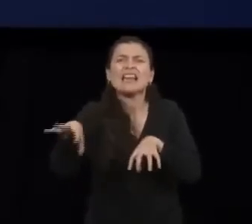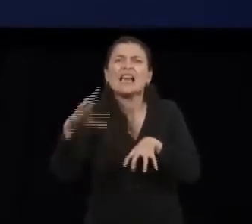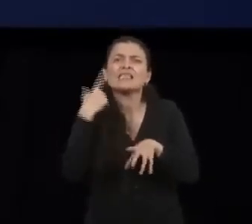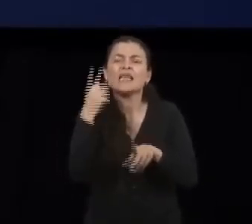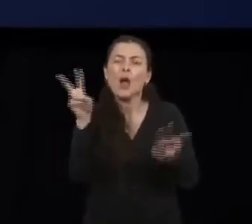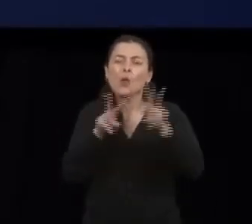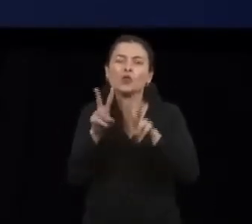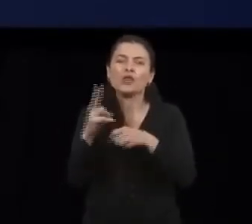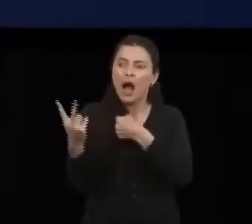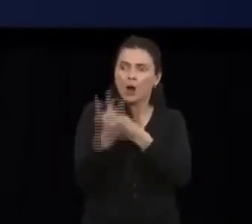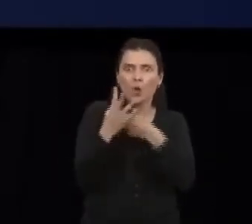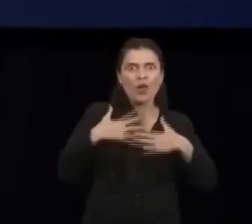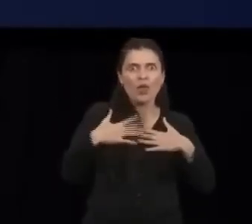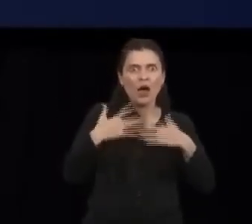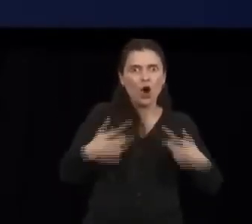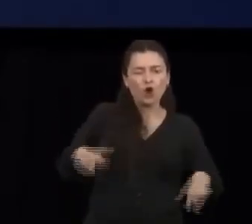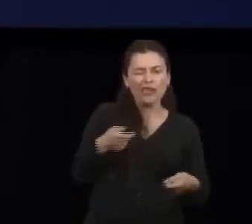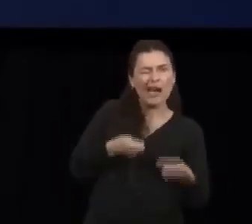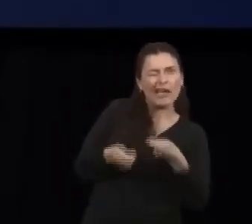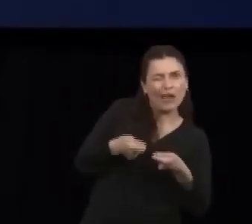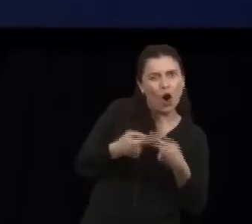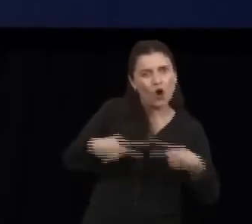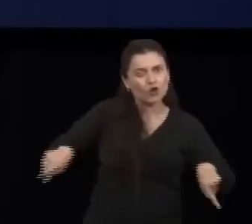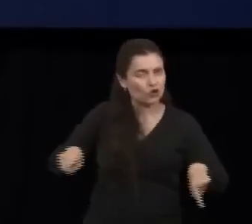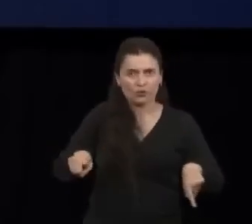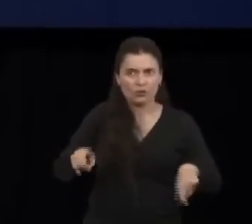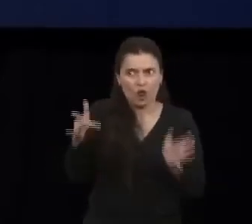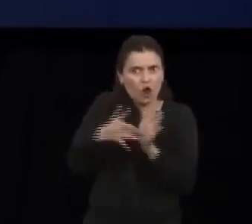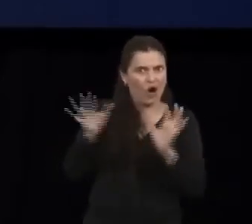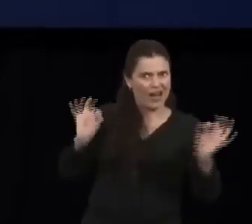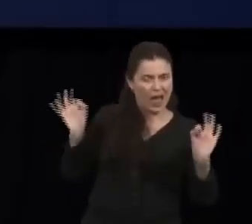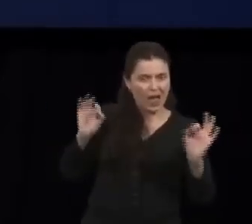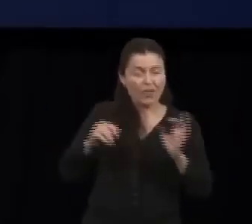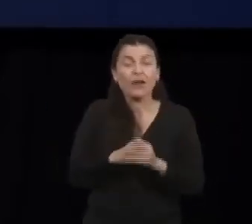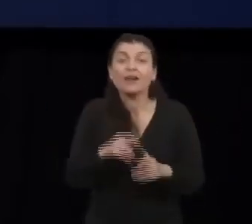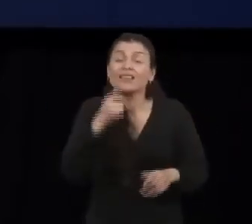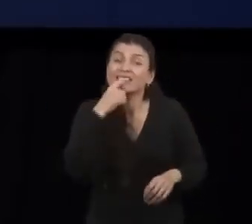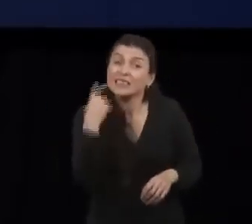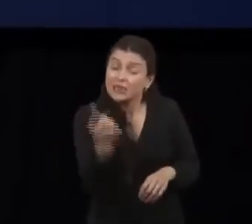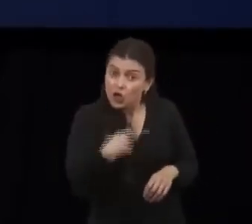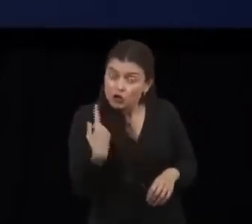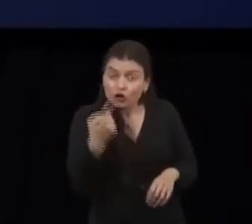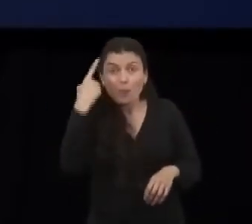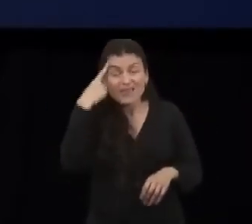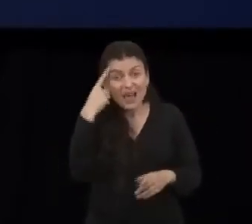If you take them to October, the intendants will not be defending their business,